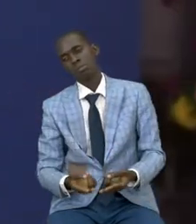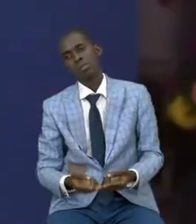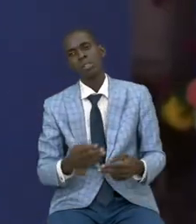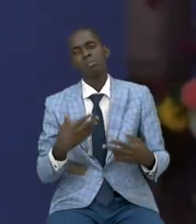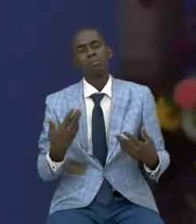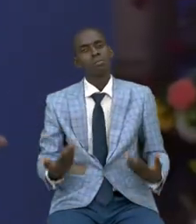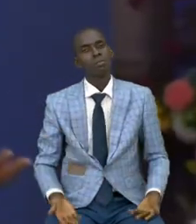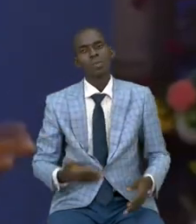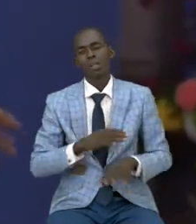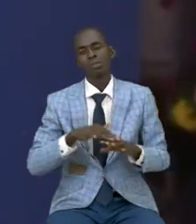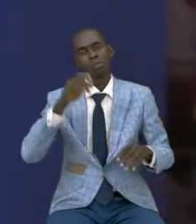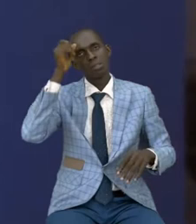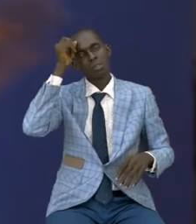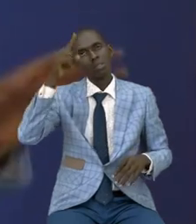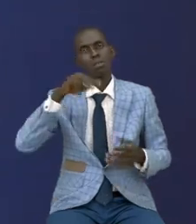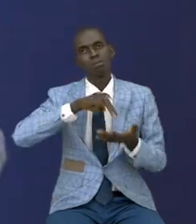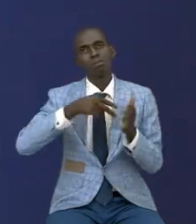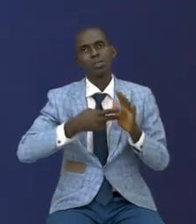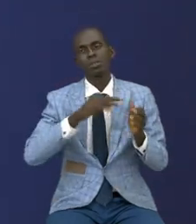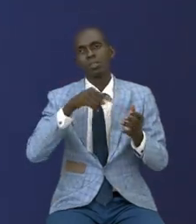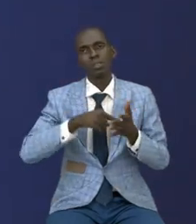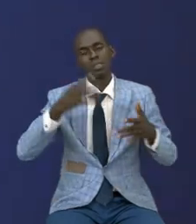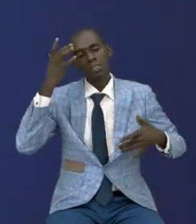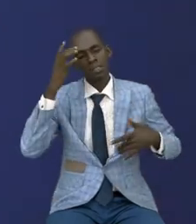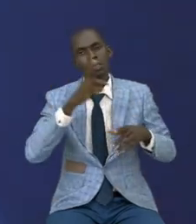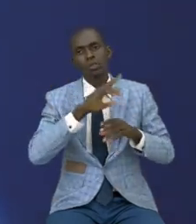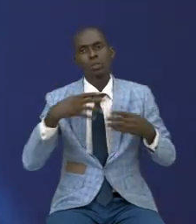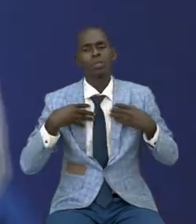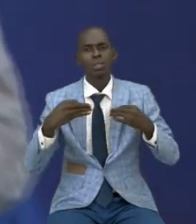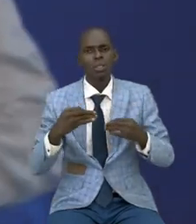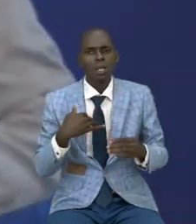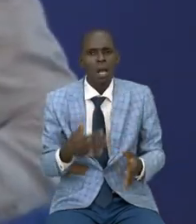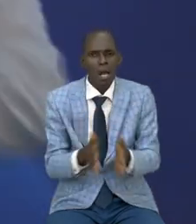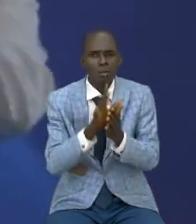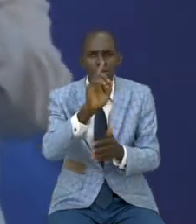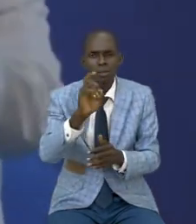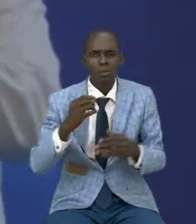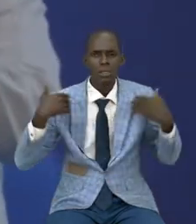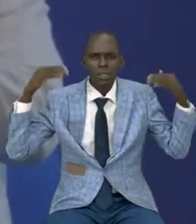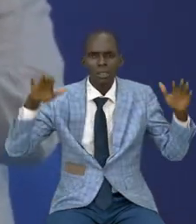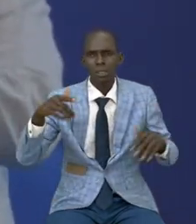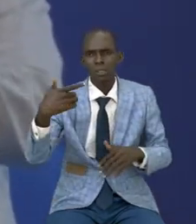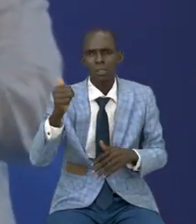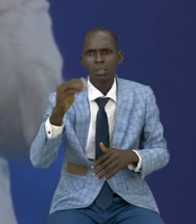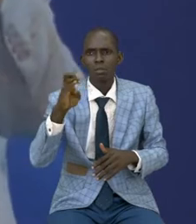the sickness and there's no treatment gabriel tell me what happens over there it says for all the